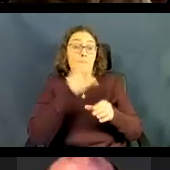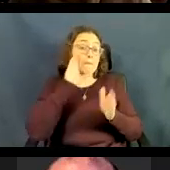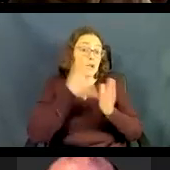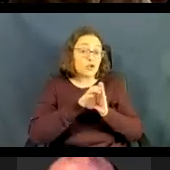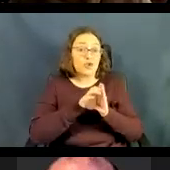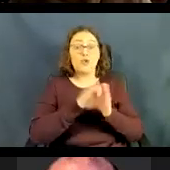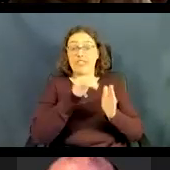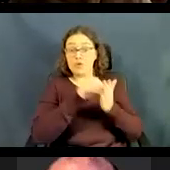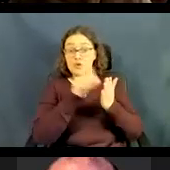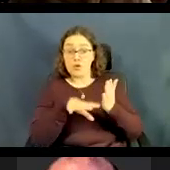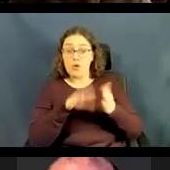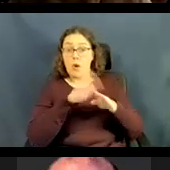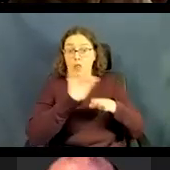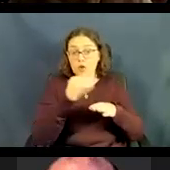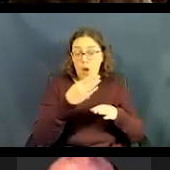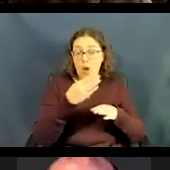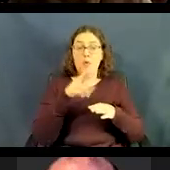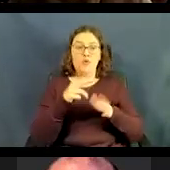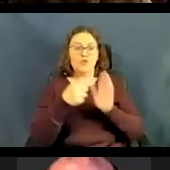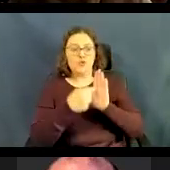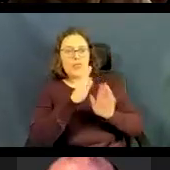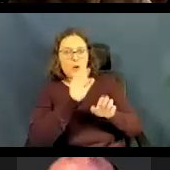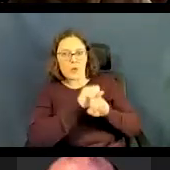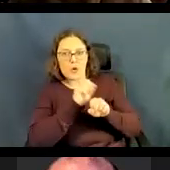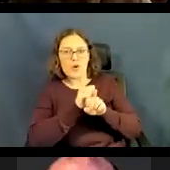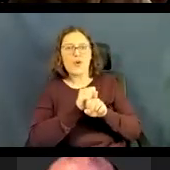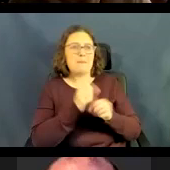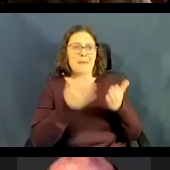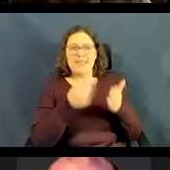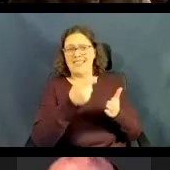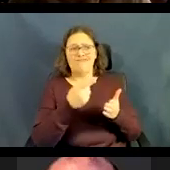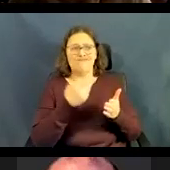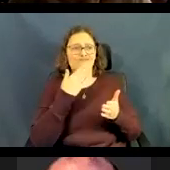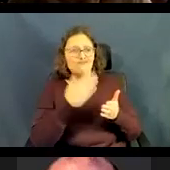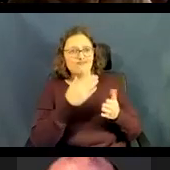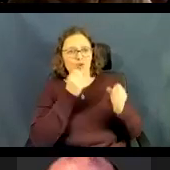You see how it is copying the site now? There we go. So, let's see.